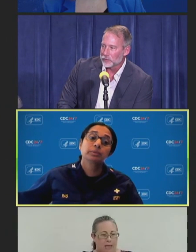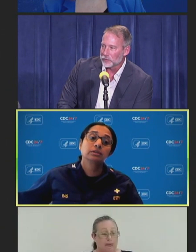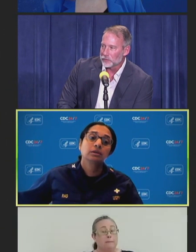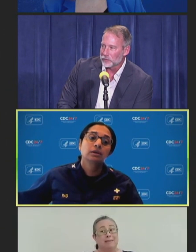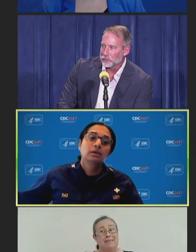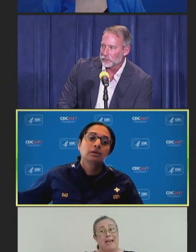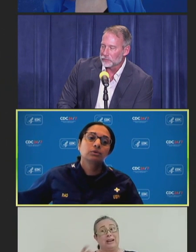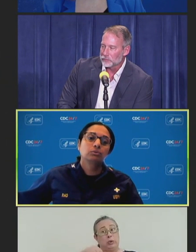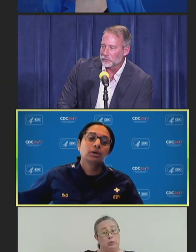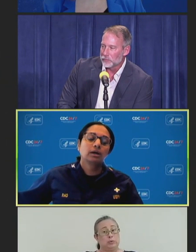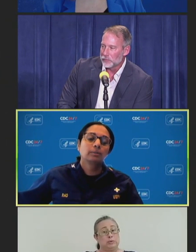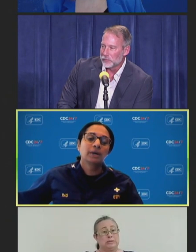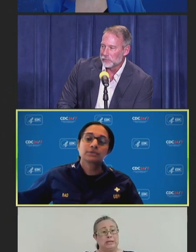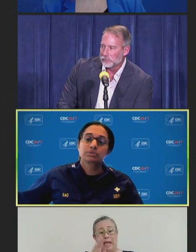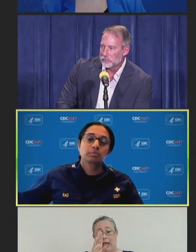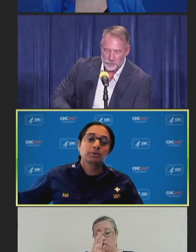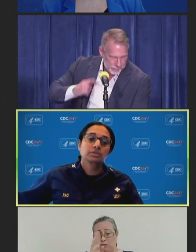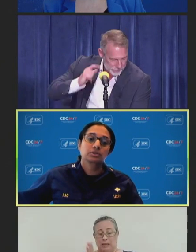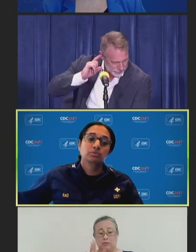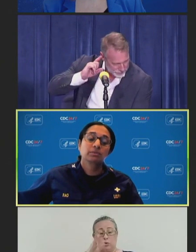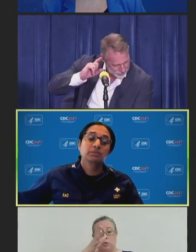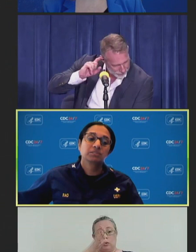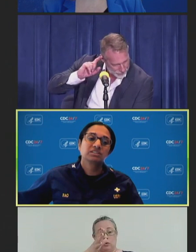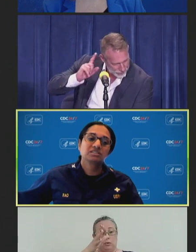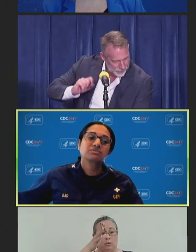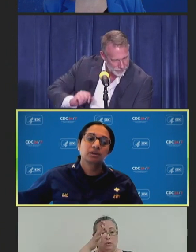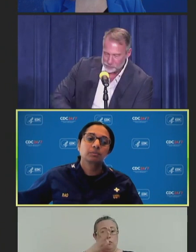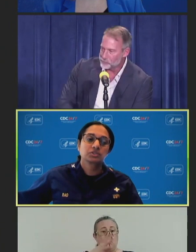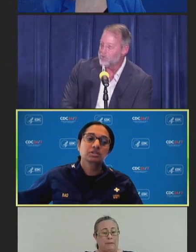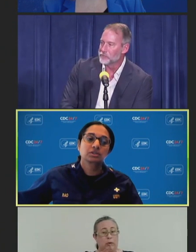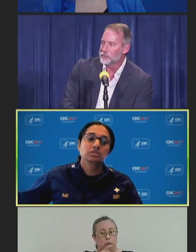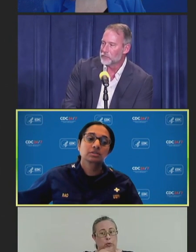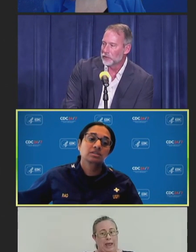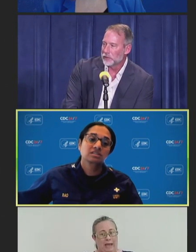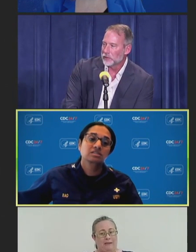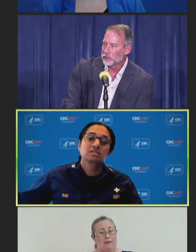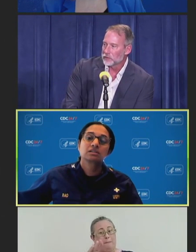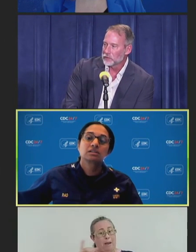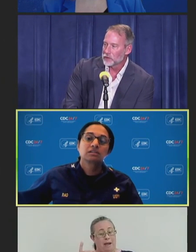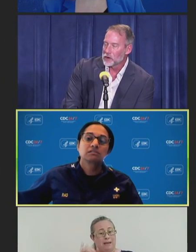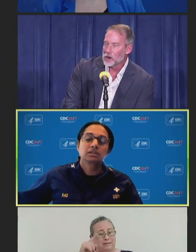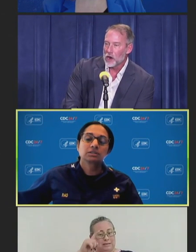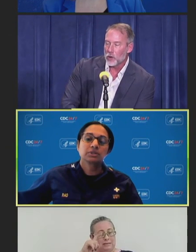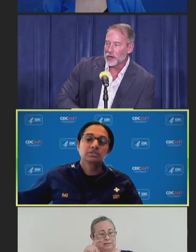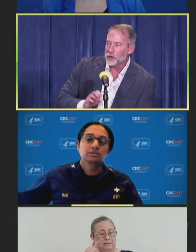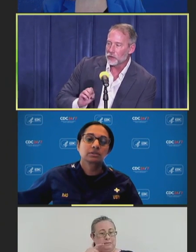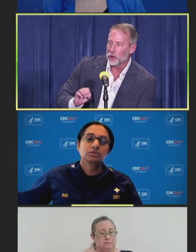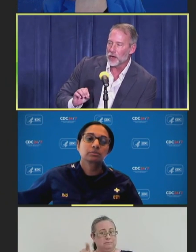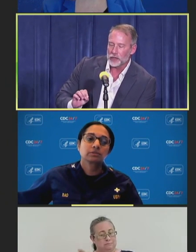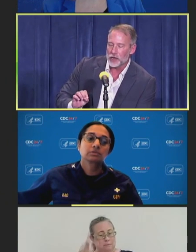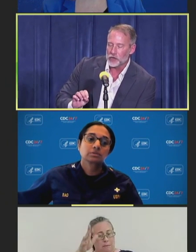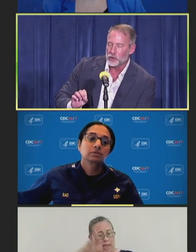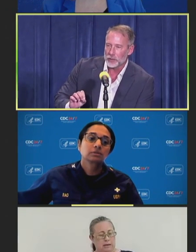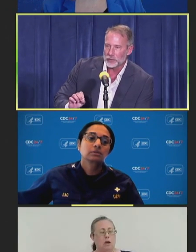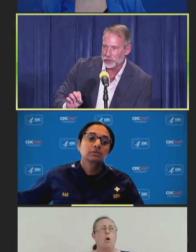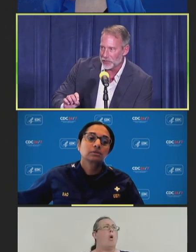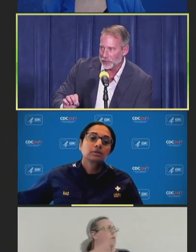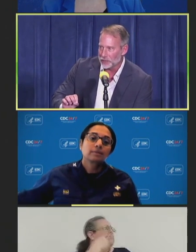women who have sex with bisexual men. But it is very much sex, sex. Like -- David P. Holland: Oh, no. I agree. I'm just talking about like,